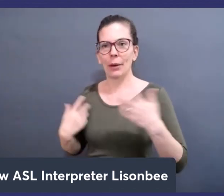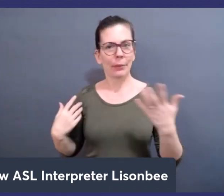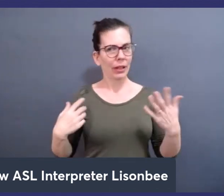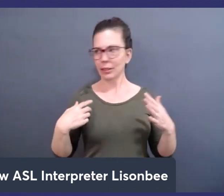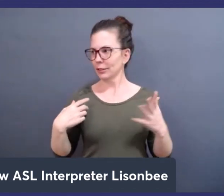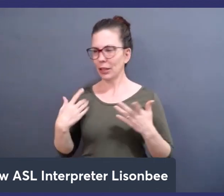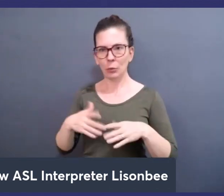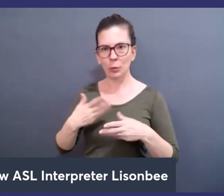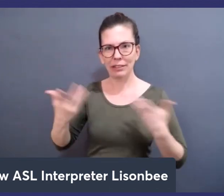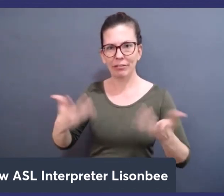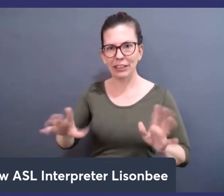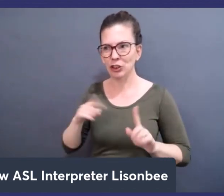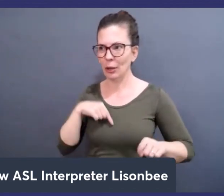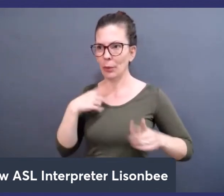(speaking faintly)